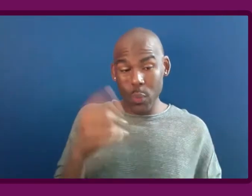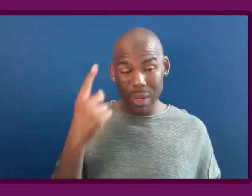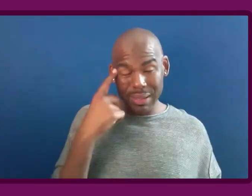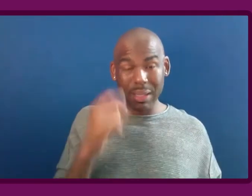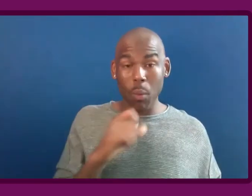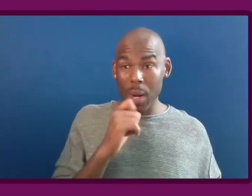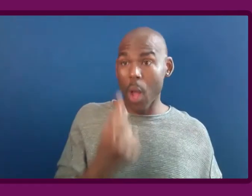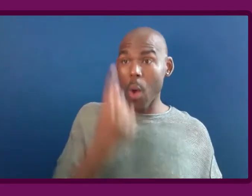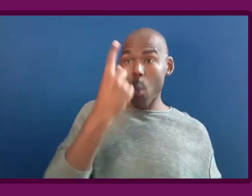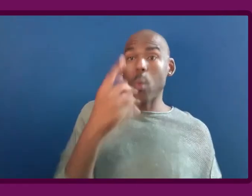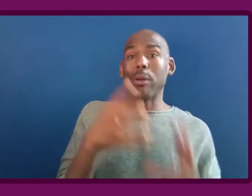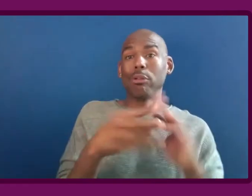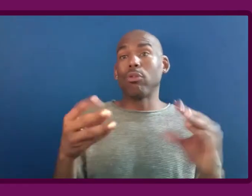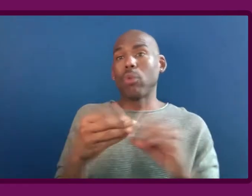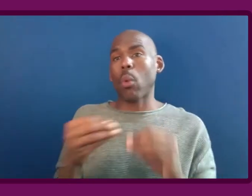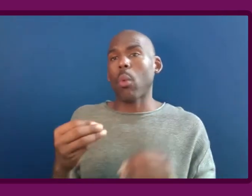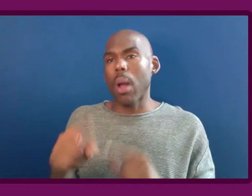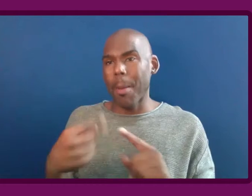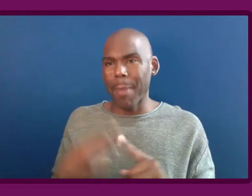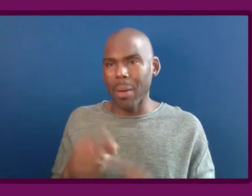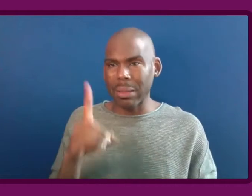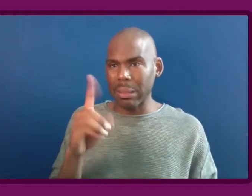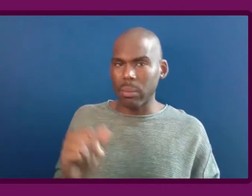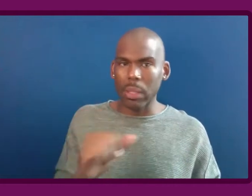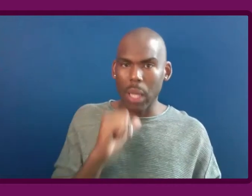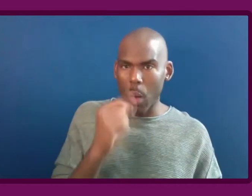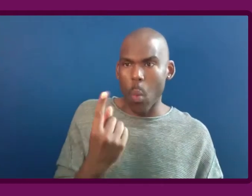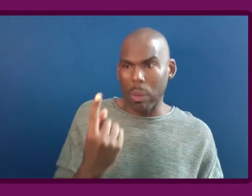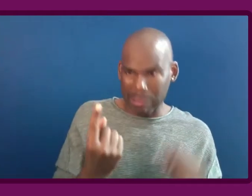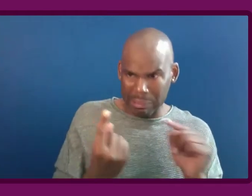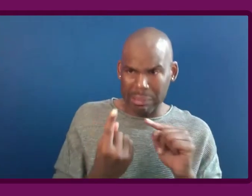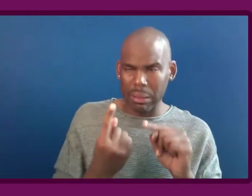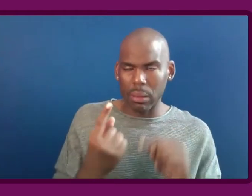to understand that there is no one single story about disability. There's a lot of different